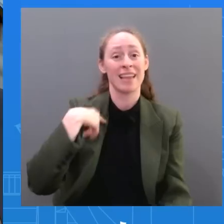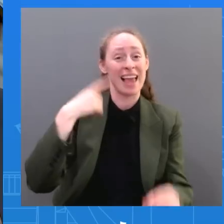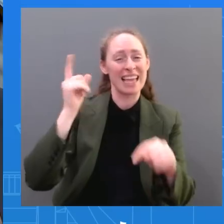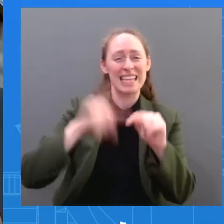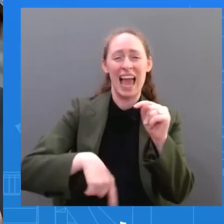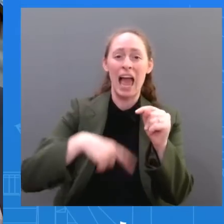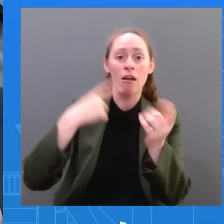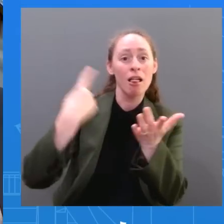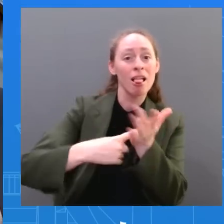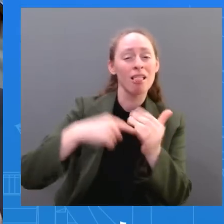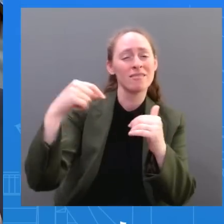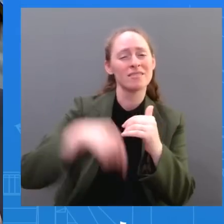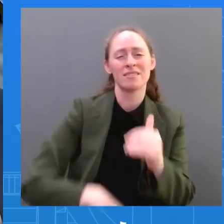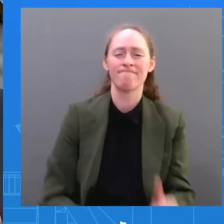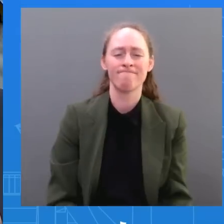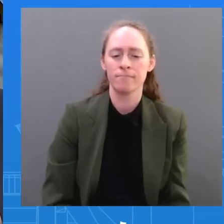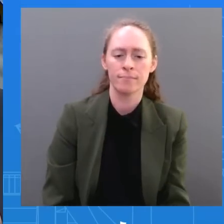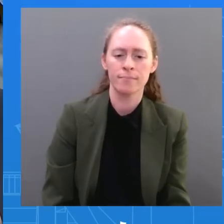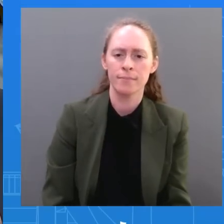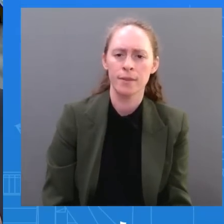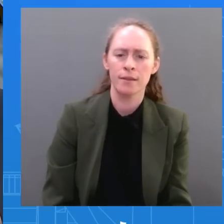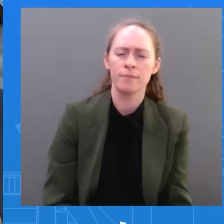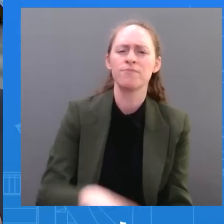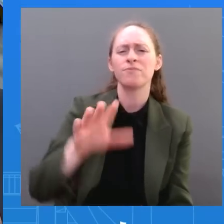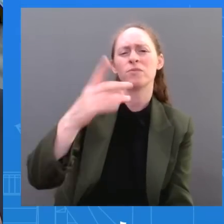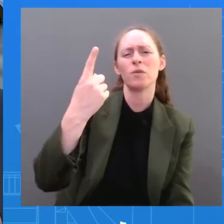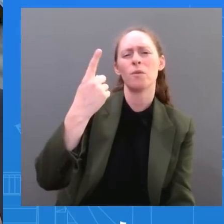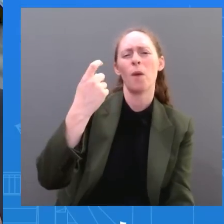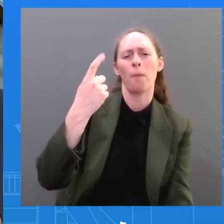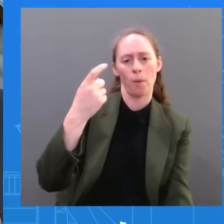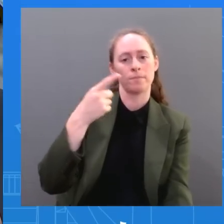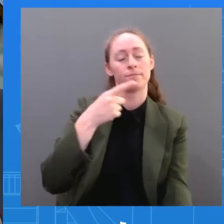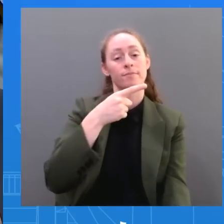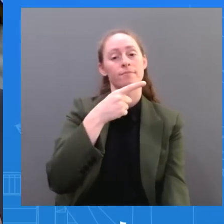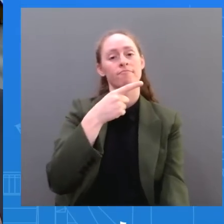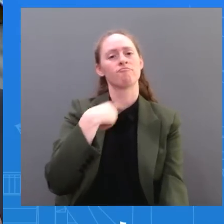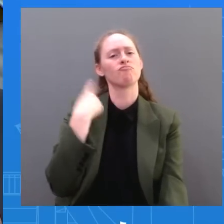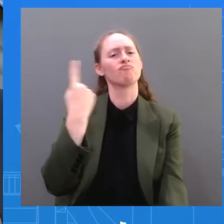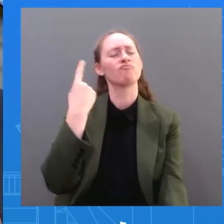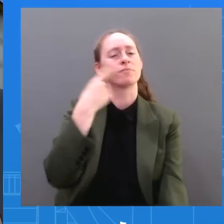on the China Competition Bill that Jordan asked about. The Senate passed that more than a year ago.